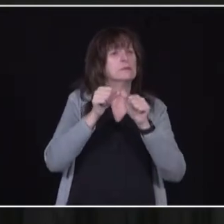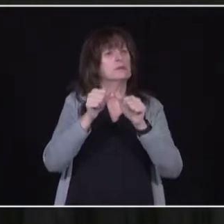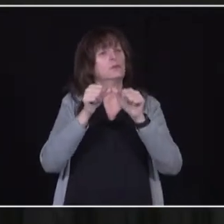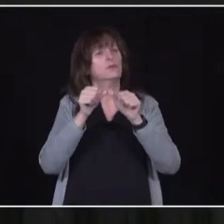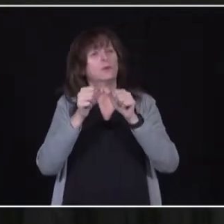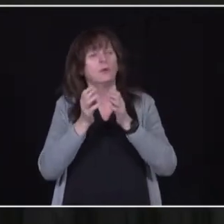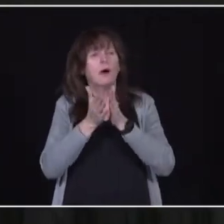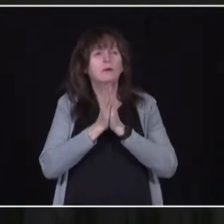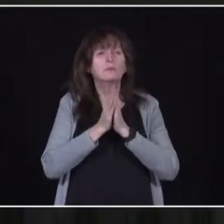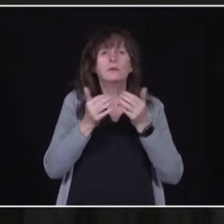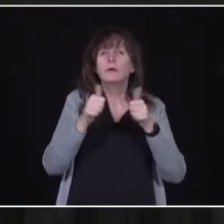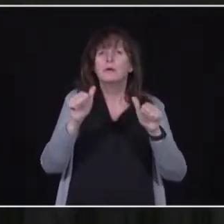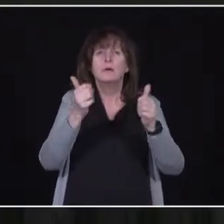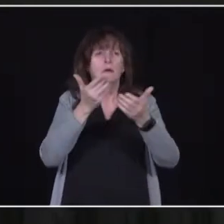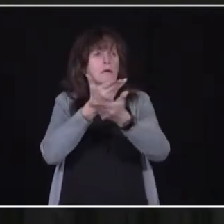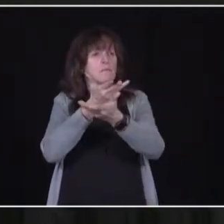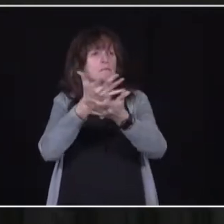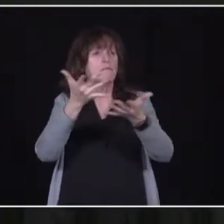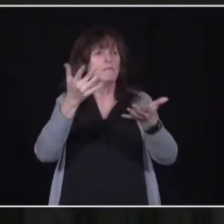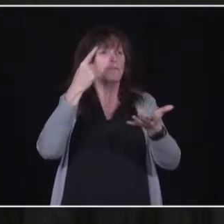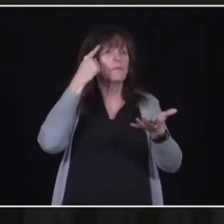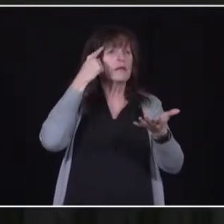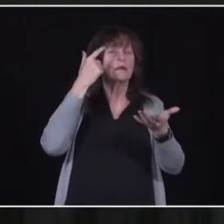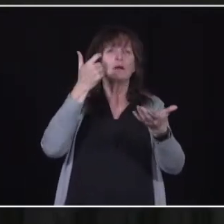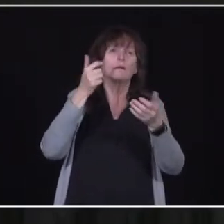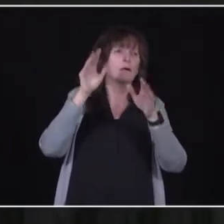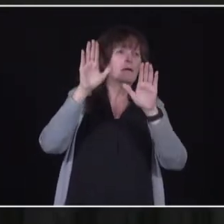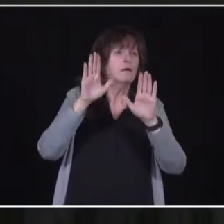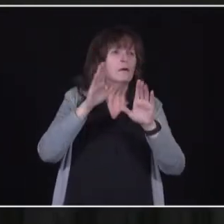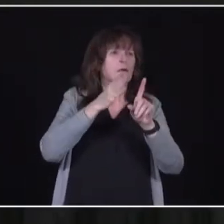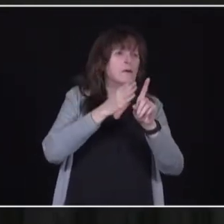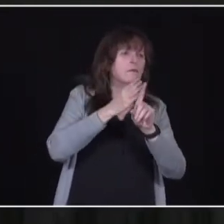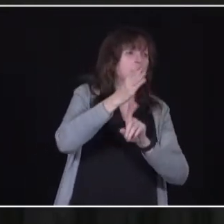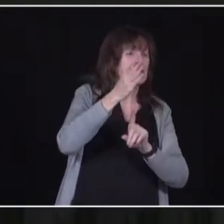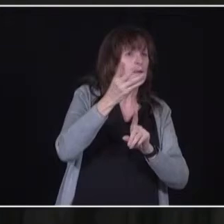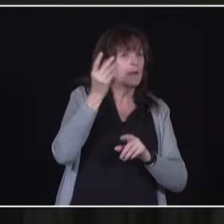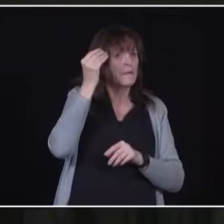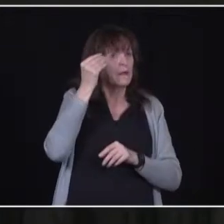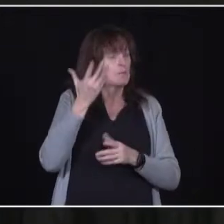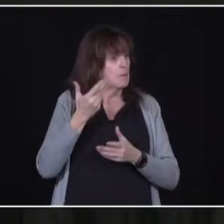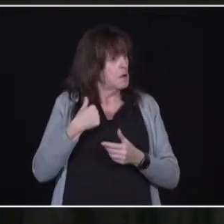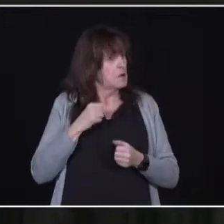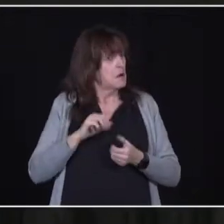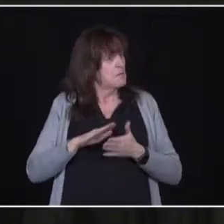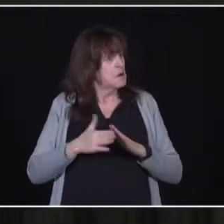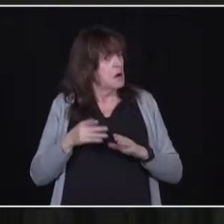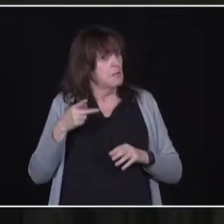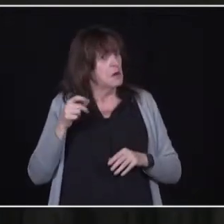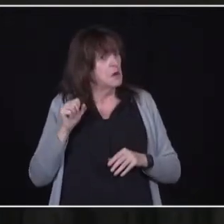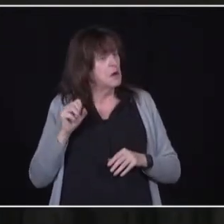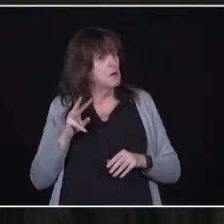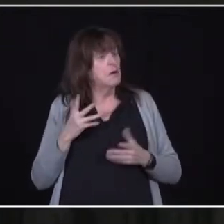we will continue to ask anyone out there looking for a great career to consider a career as a PSW